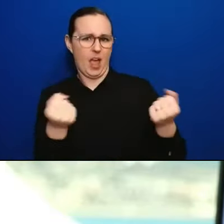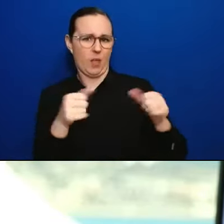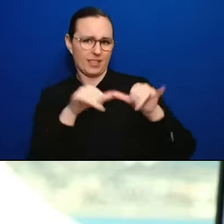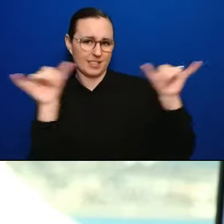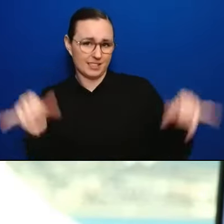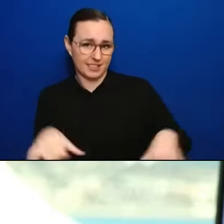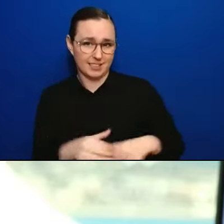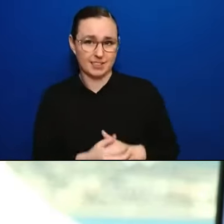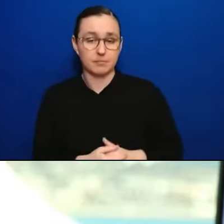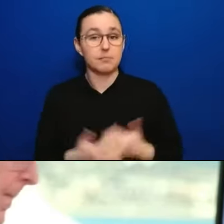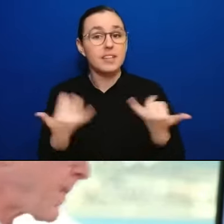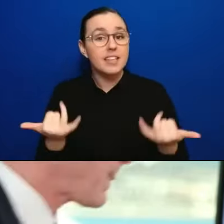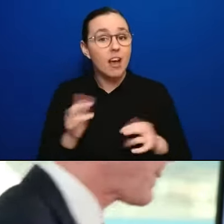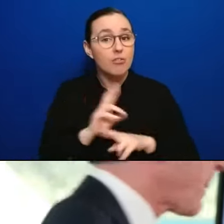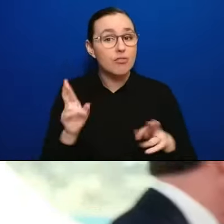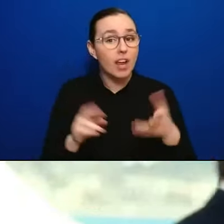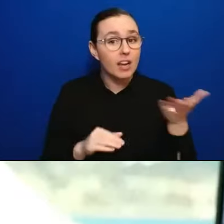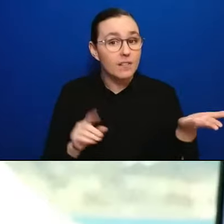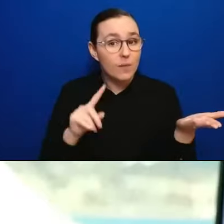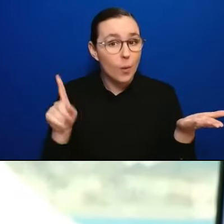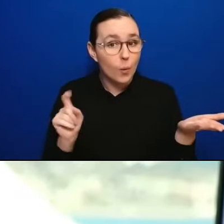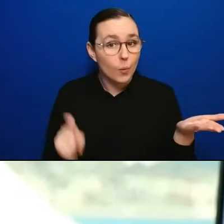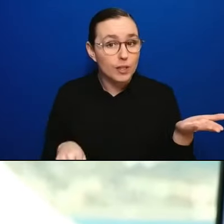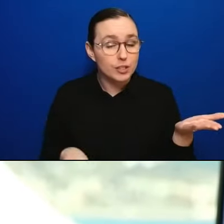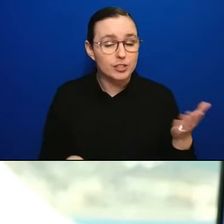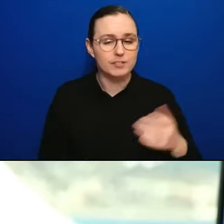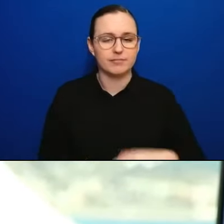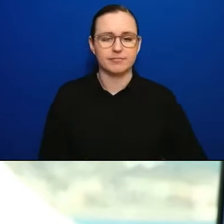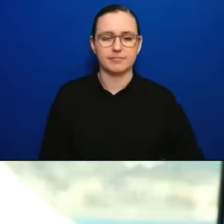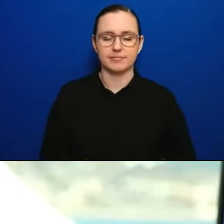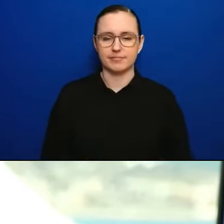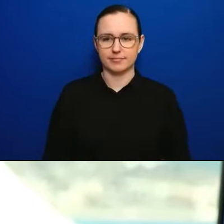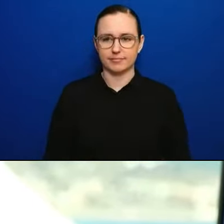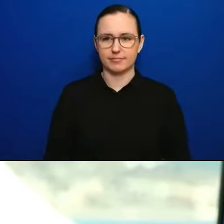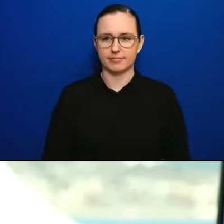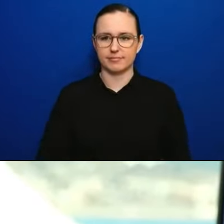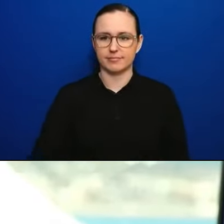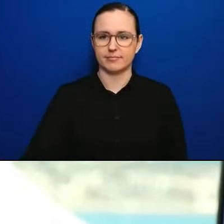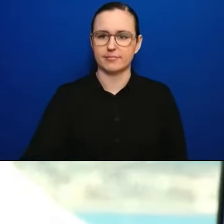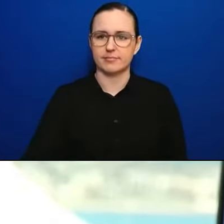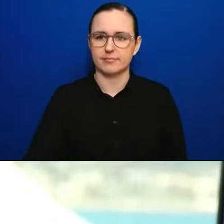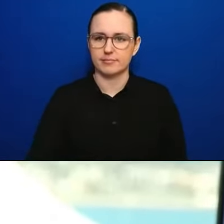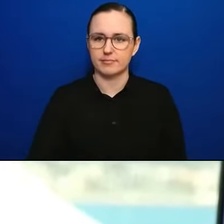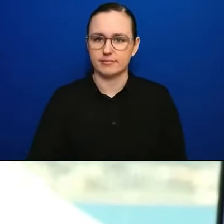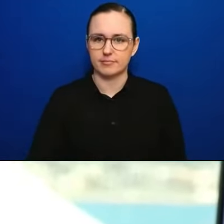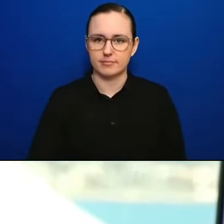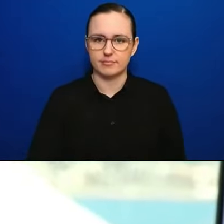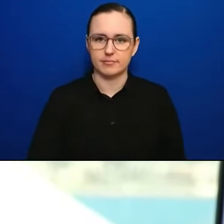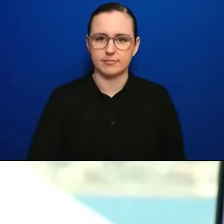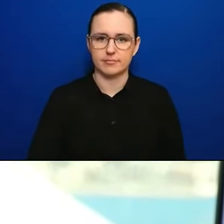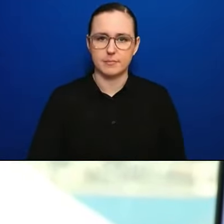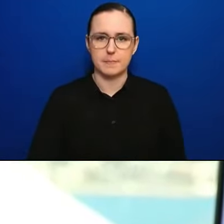moments that matter with that we're happy to take your questions. As a reminder to reporters